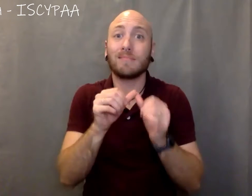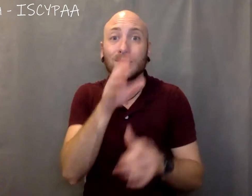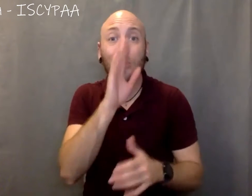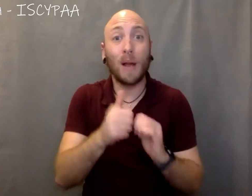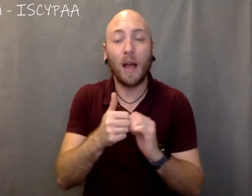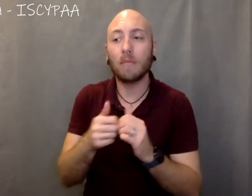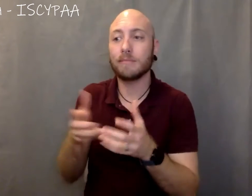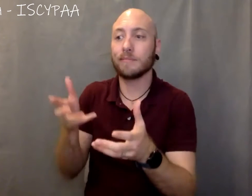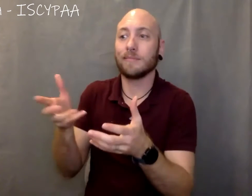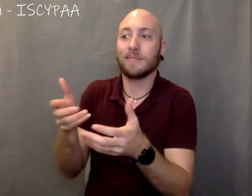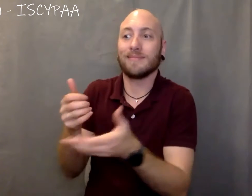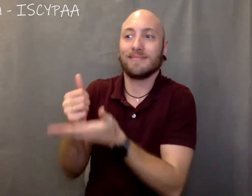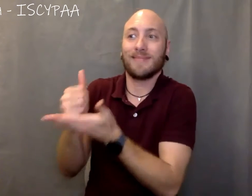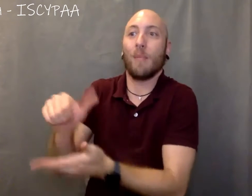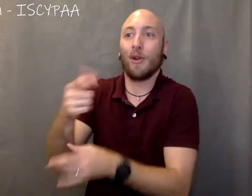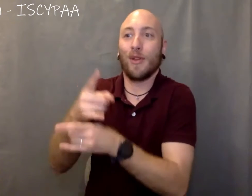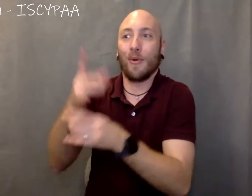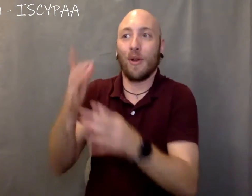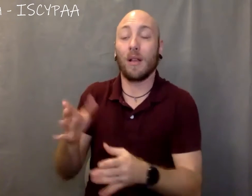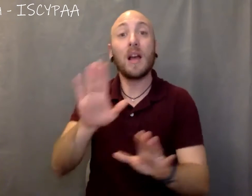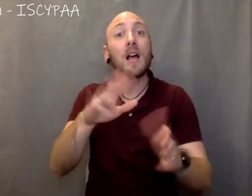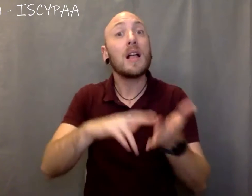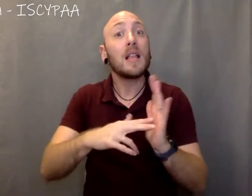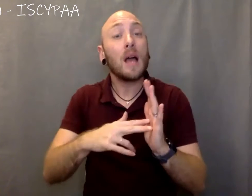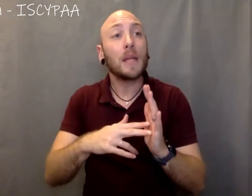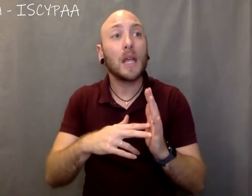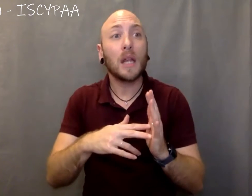like that doesn't mean like I take all these gifts that I've been given and I hold on and